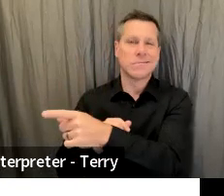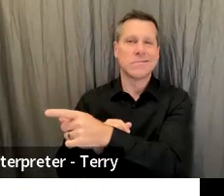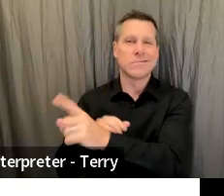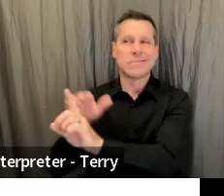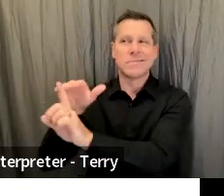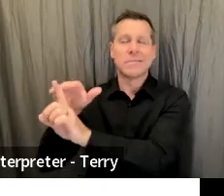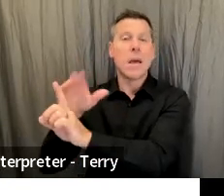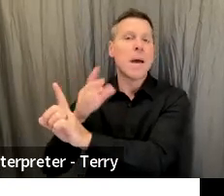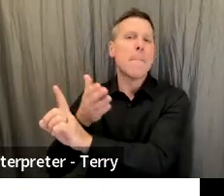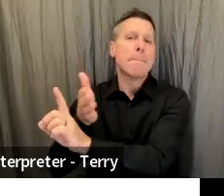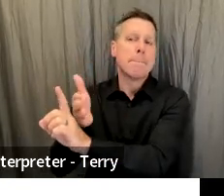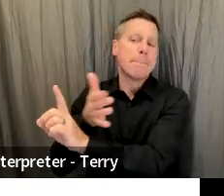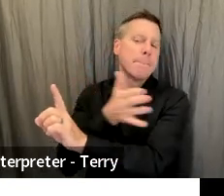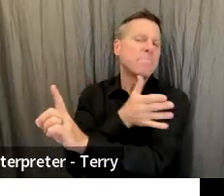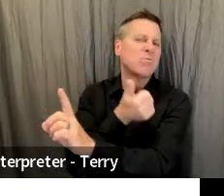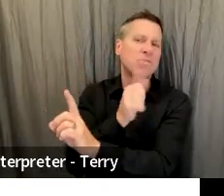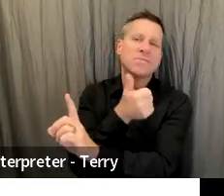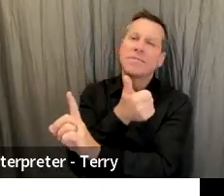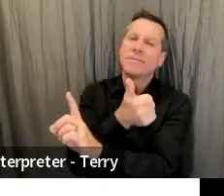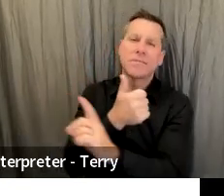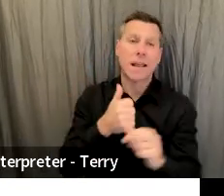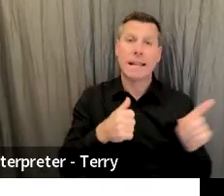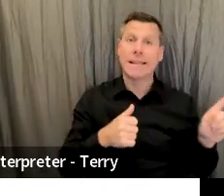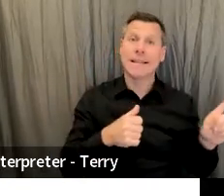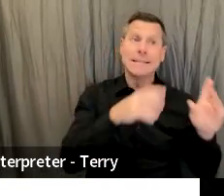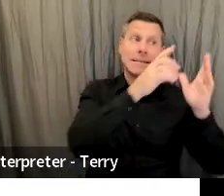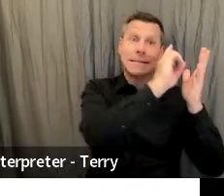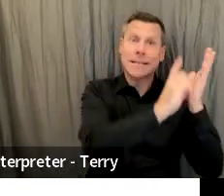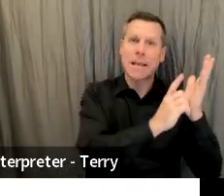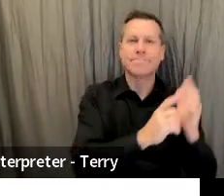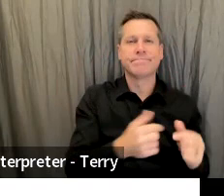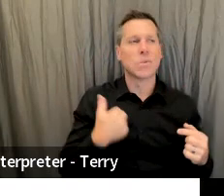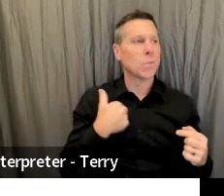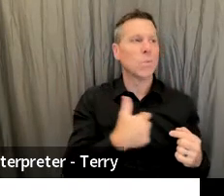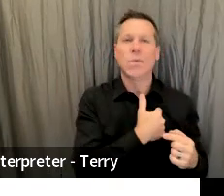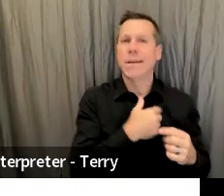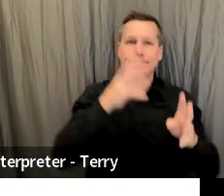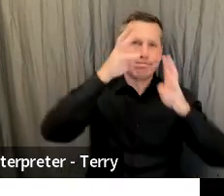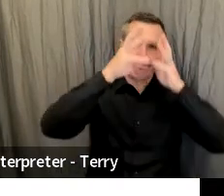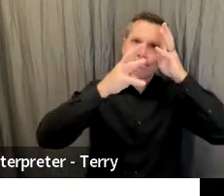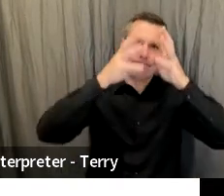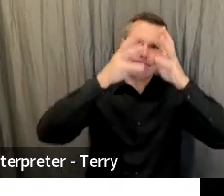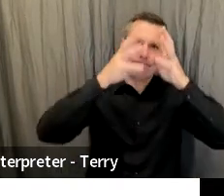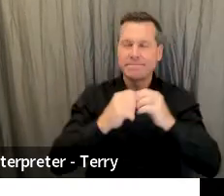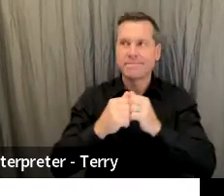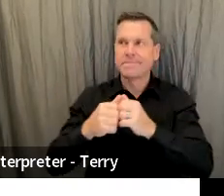for the most part of all of the design that you see here is things that we had picked up over the years from other instructors,